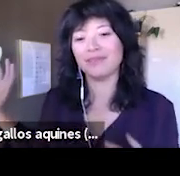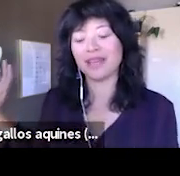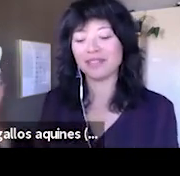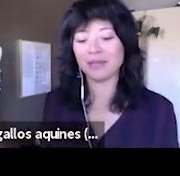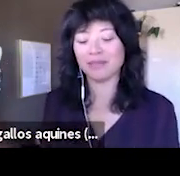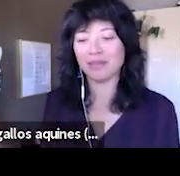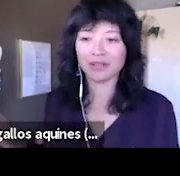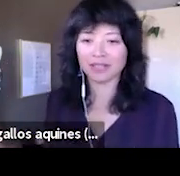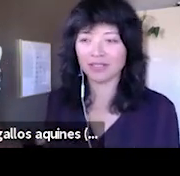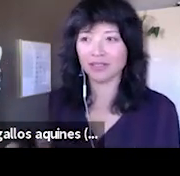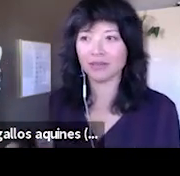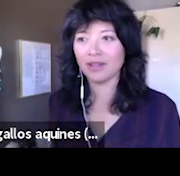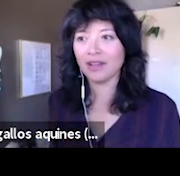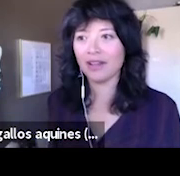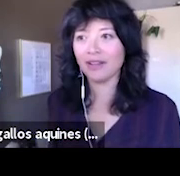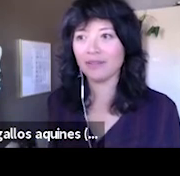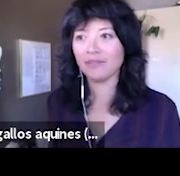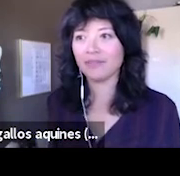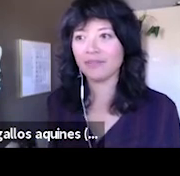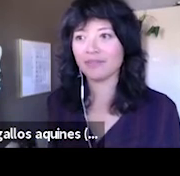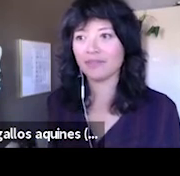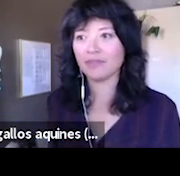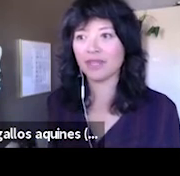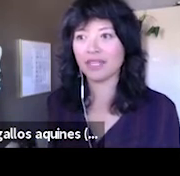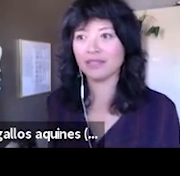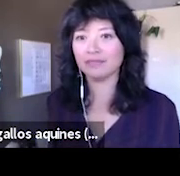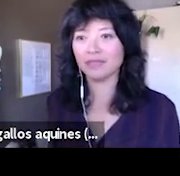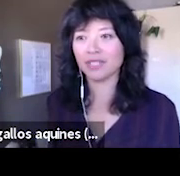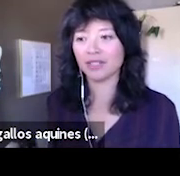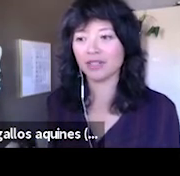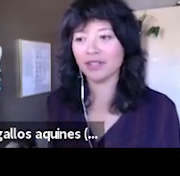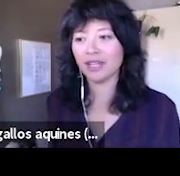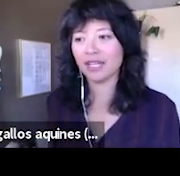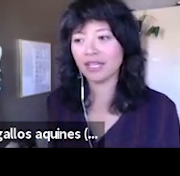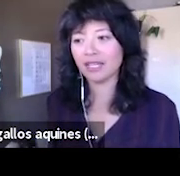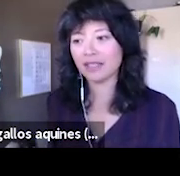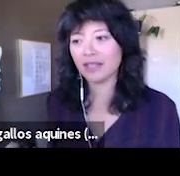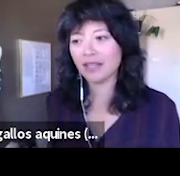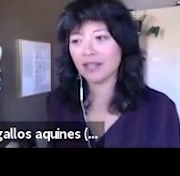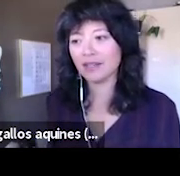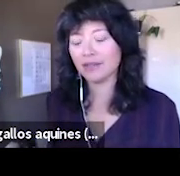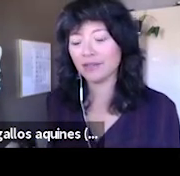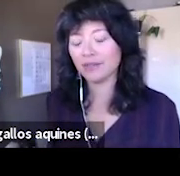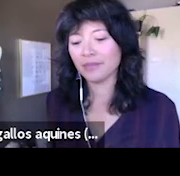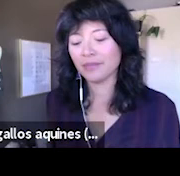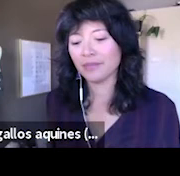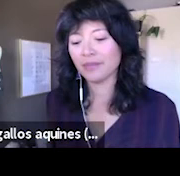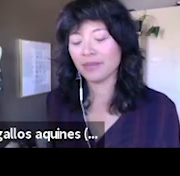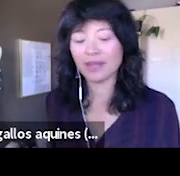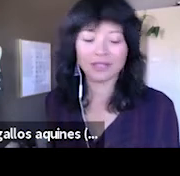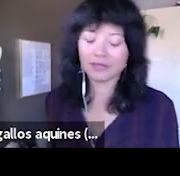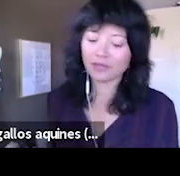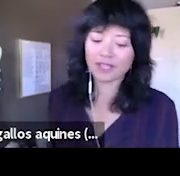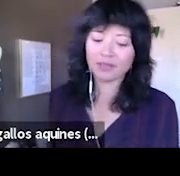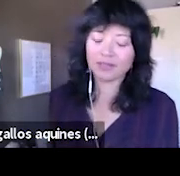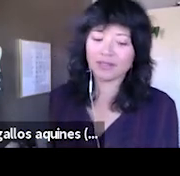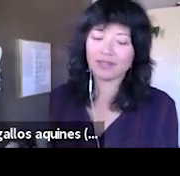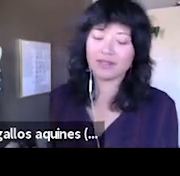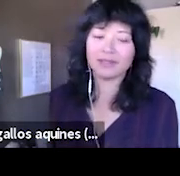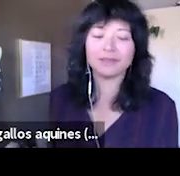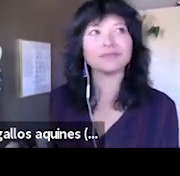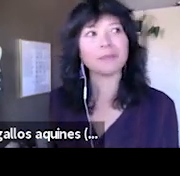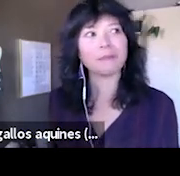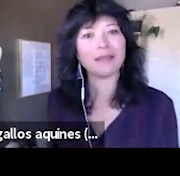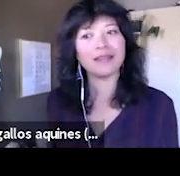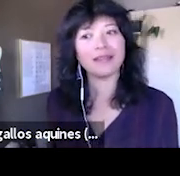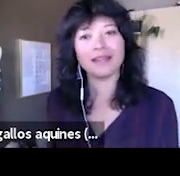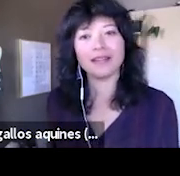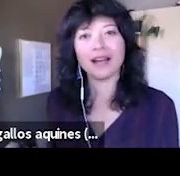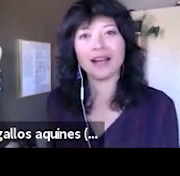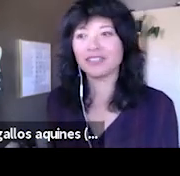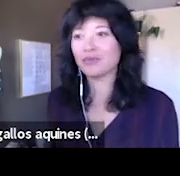that my parents had to do when they moved here. And I think like, for example, I just watched